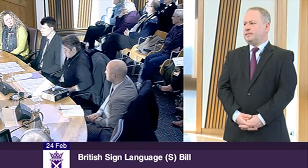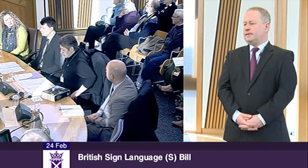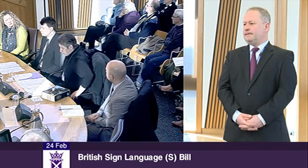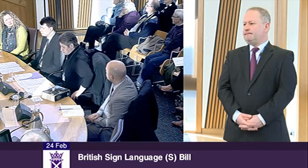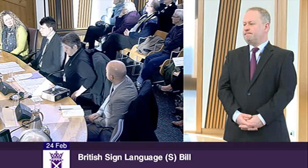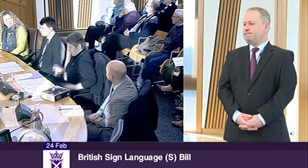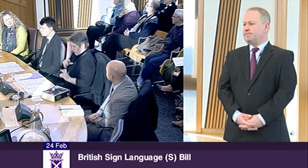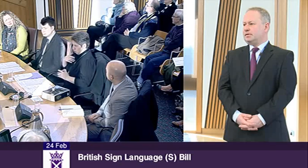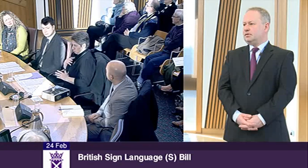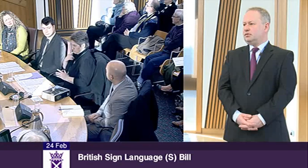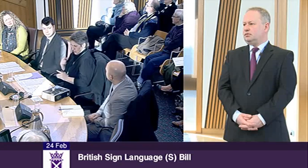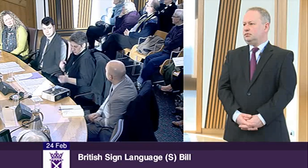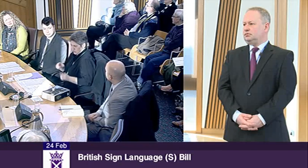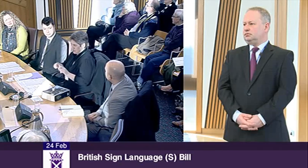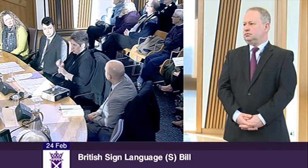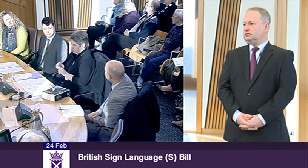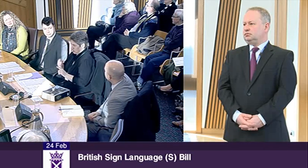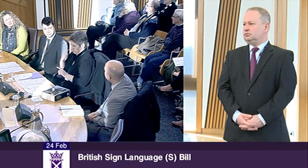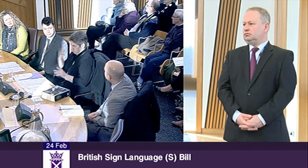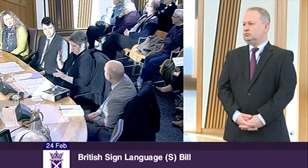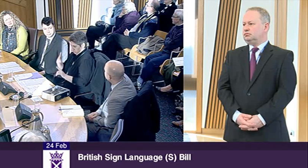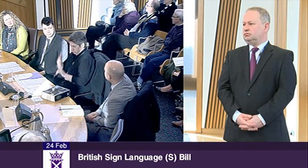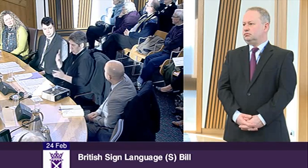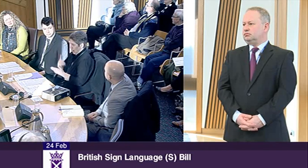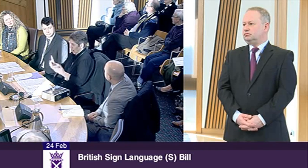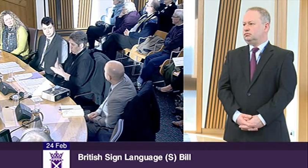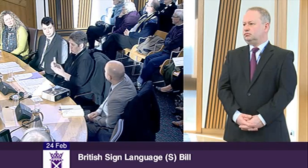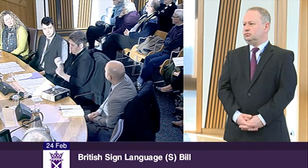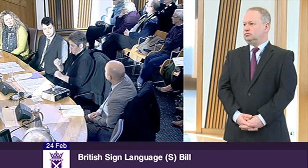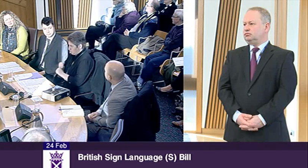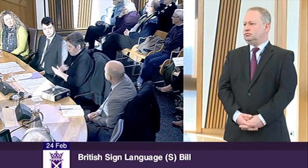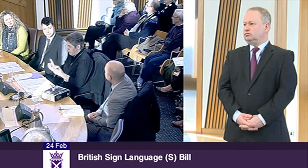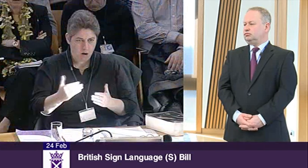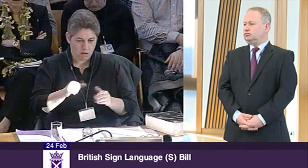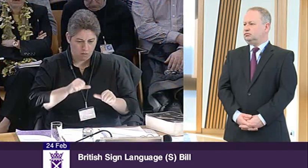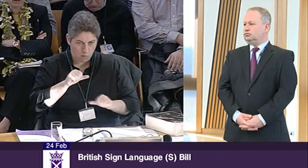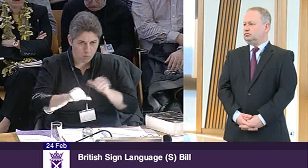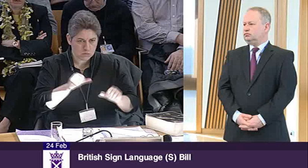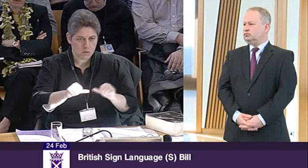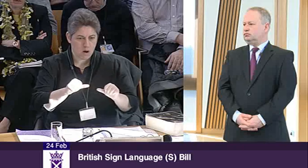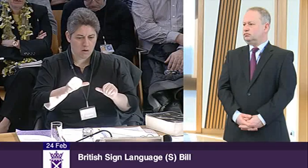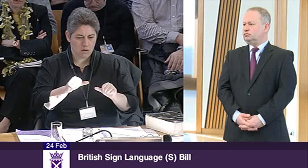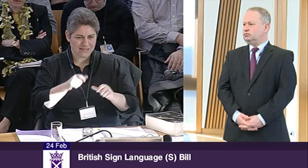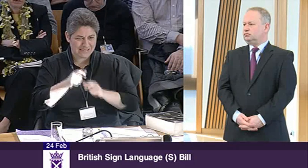Avril Hepner: As I said earlier, the dictionary that the BDA published a few decades ago recognised